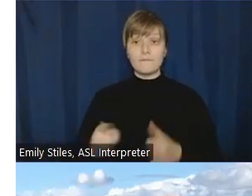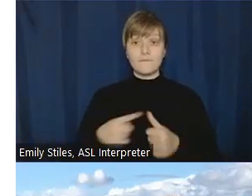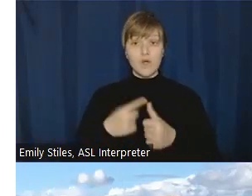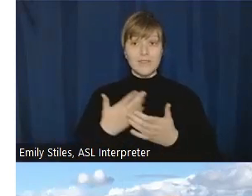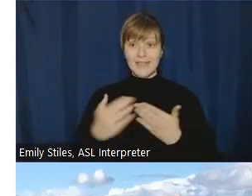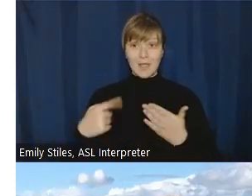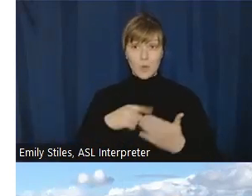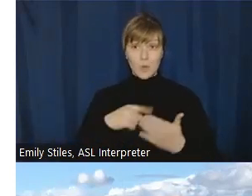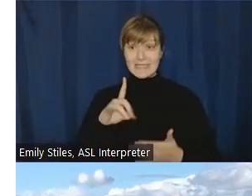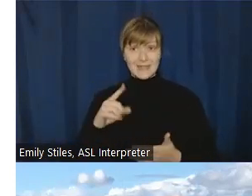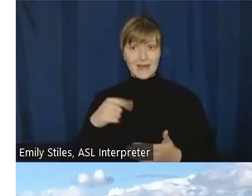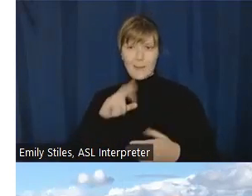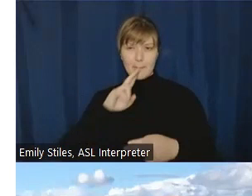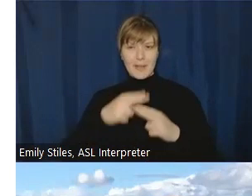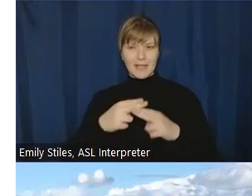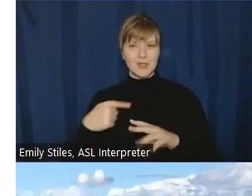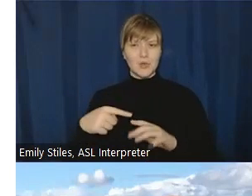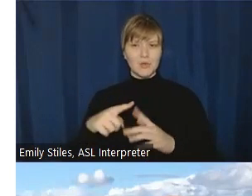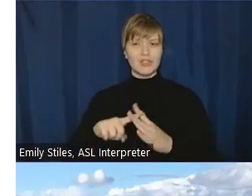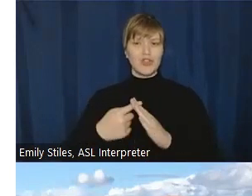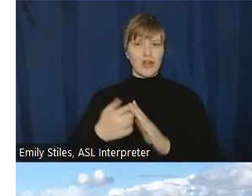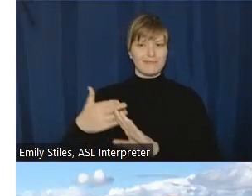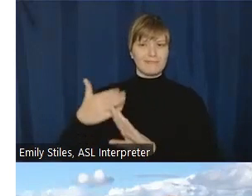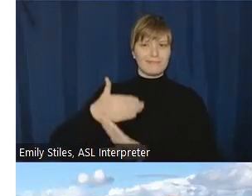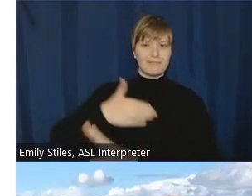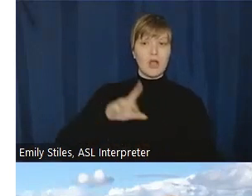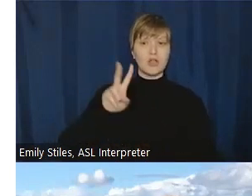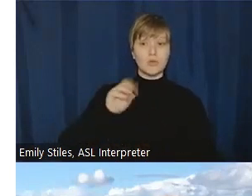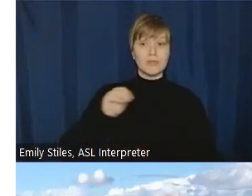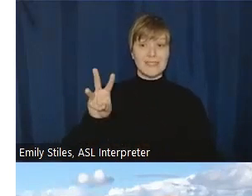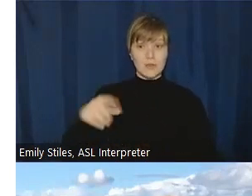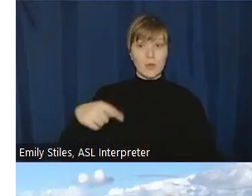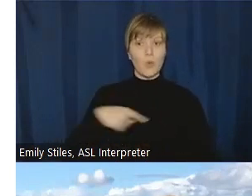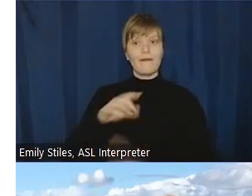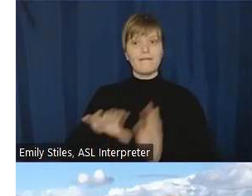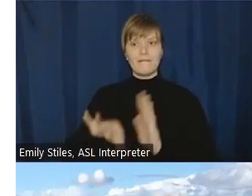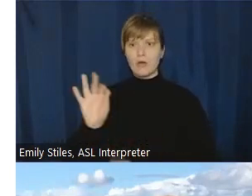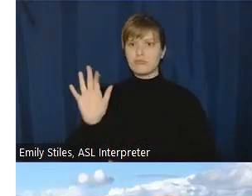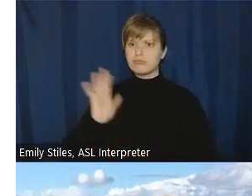we started earlier, 2006, we found that there used to be a train that stopped in